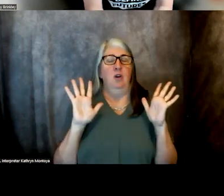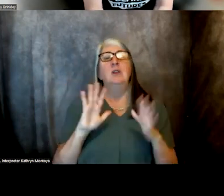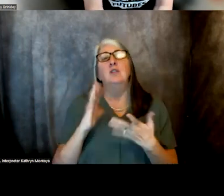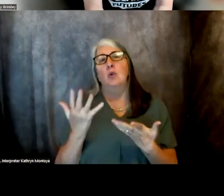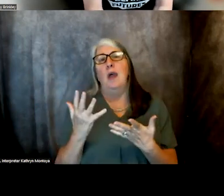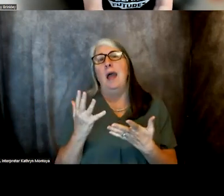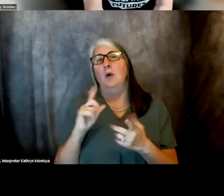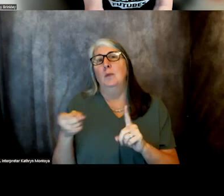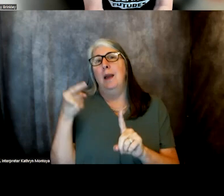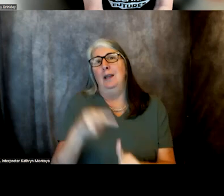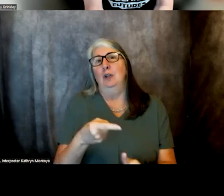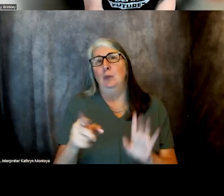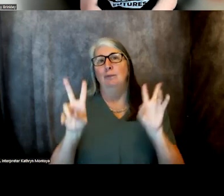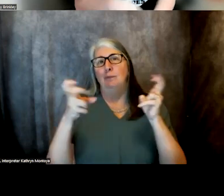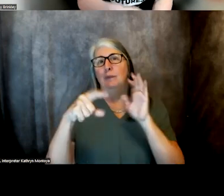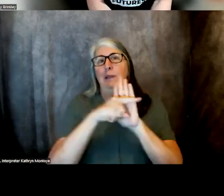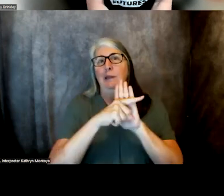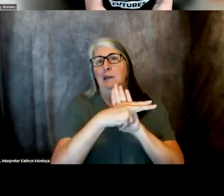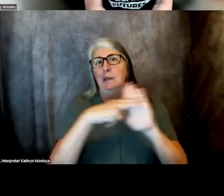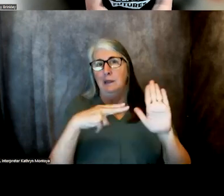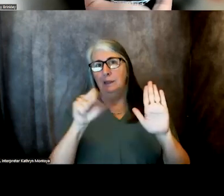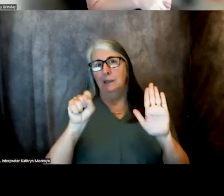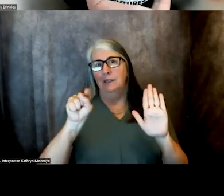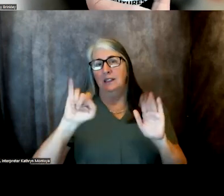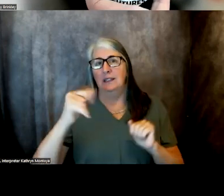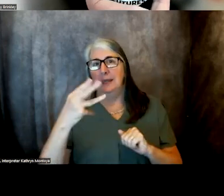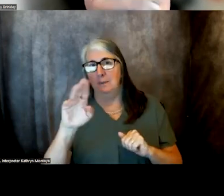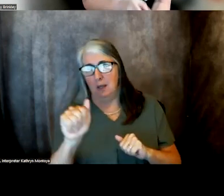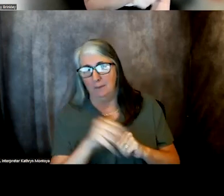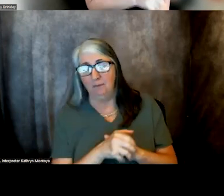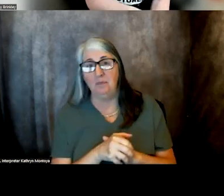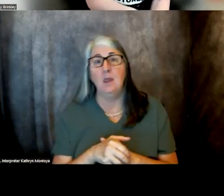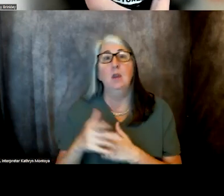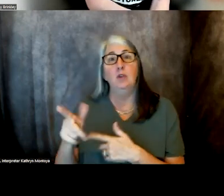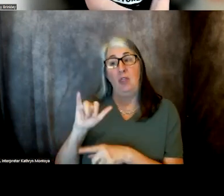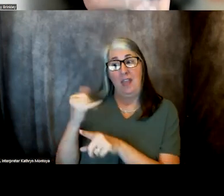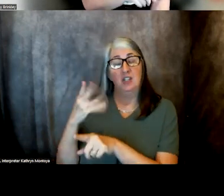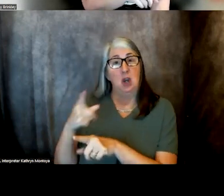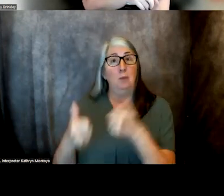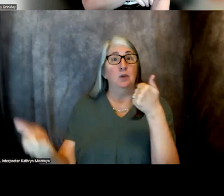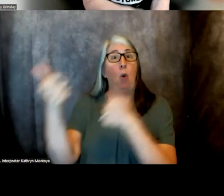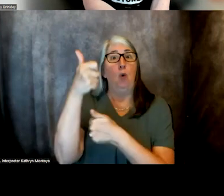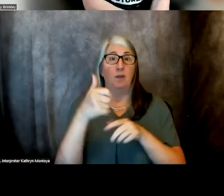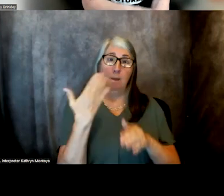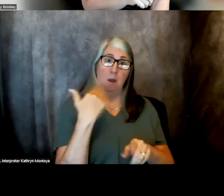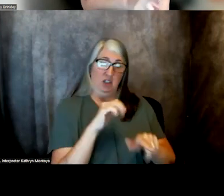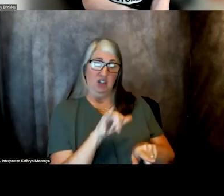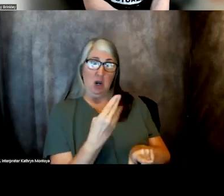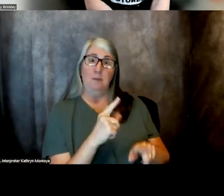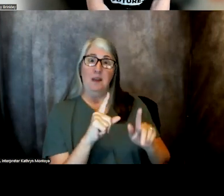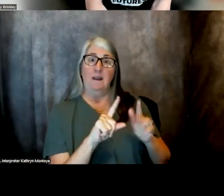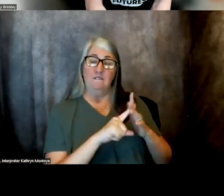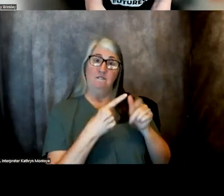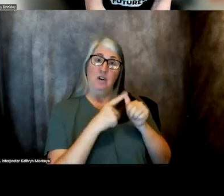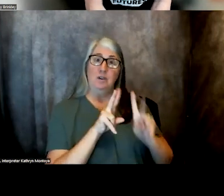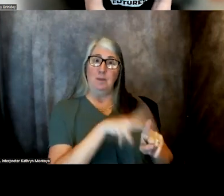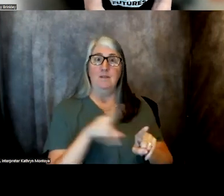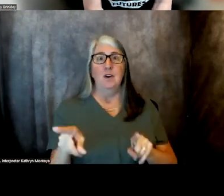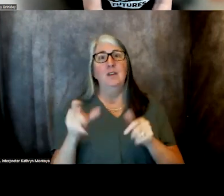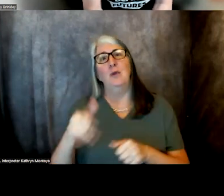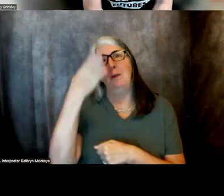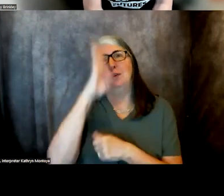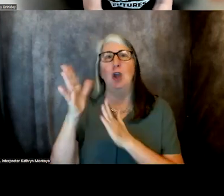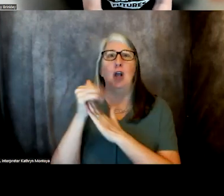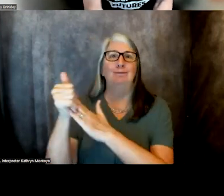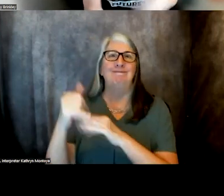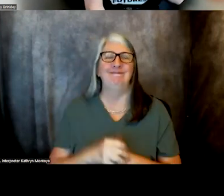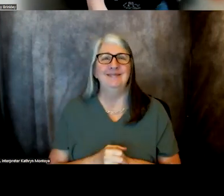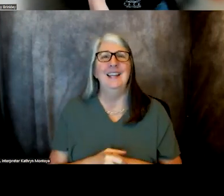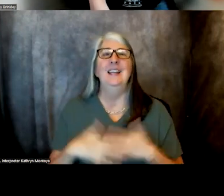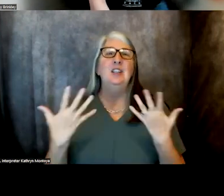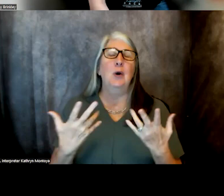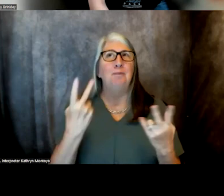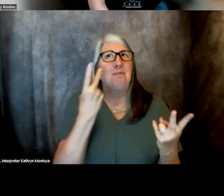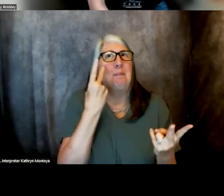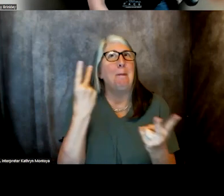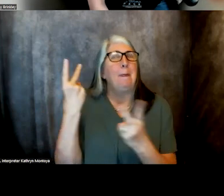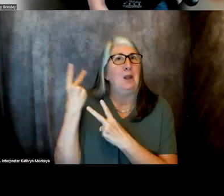THE ROLE I GOT WAS OVER THE PREVIOUS ROLE, BUT IN HINDSIGHT, THE